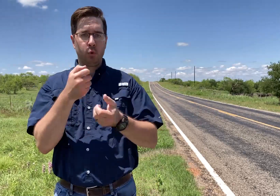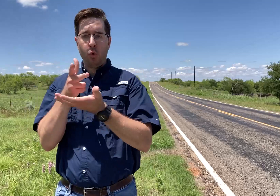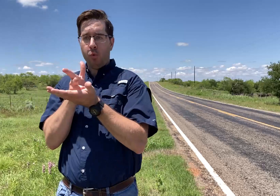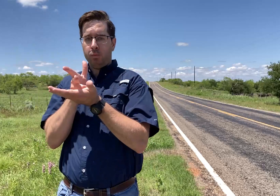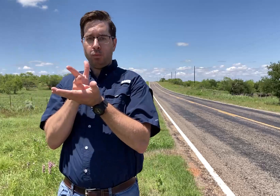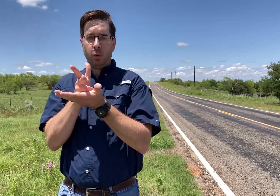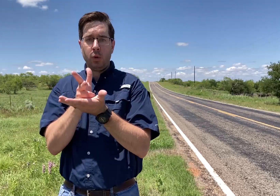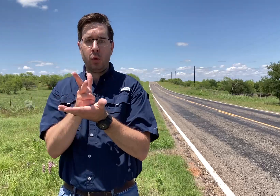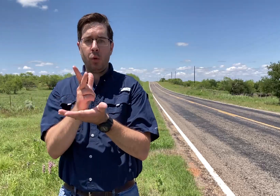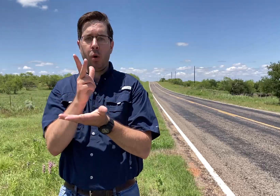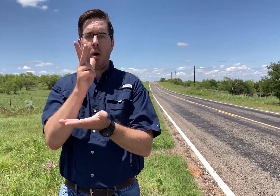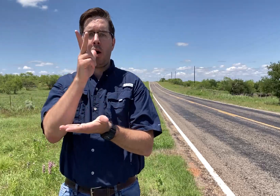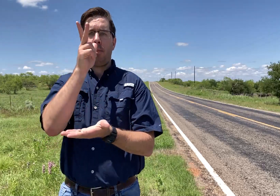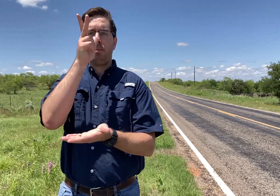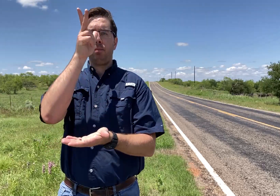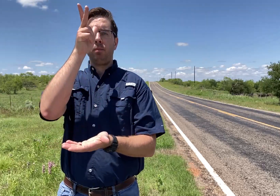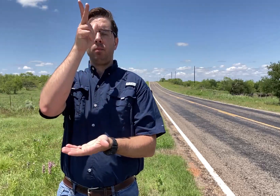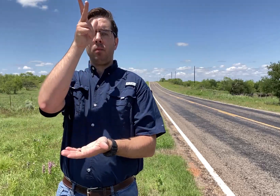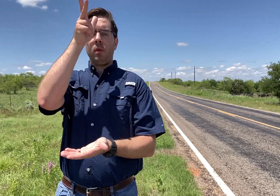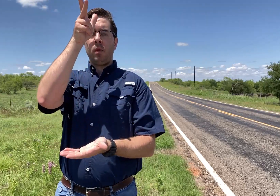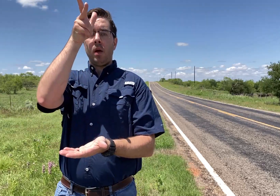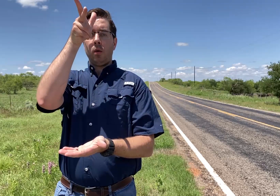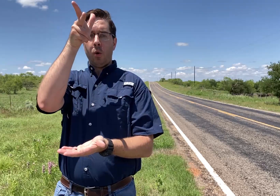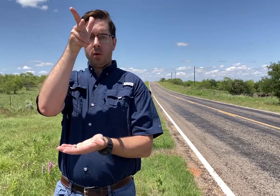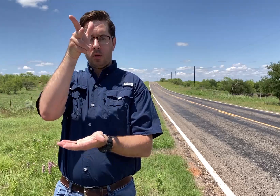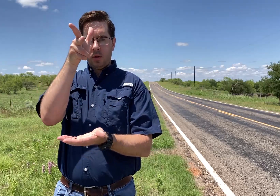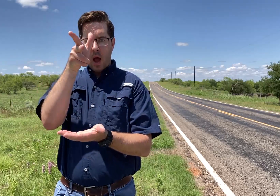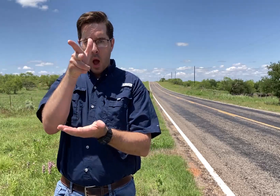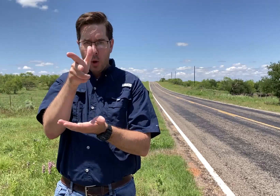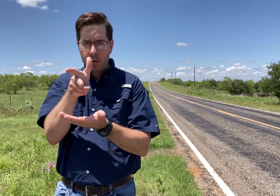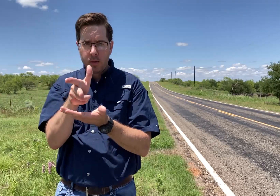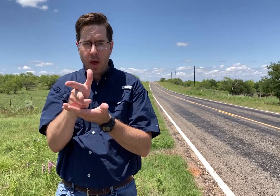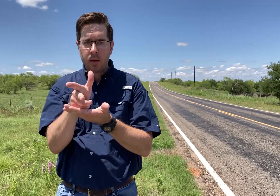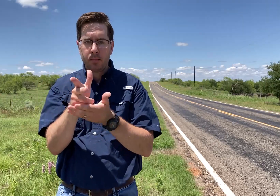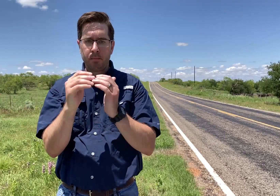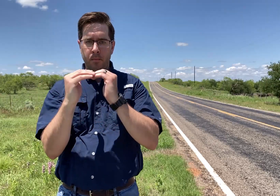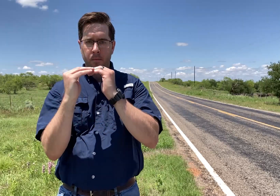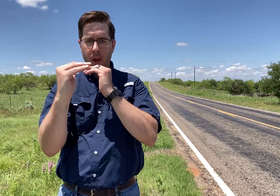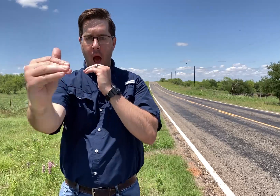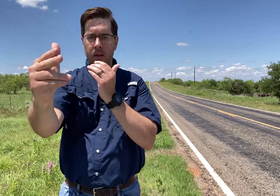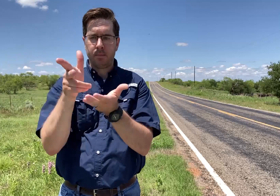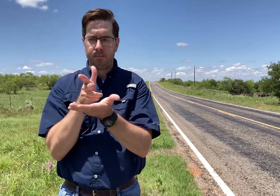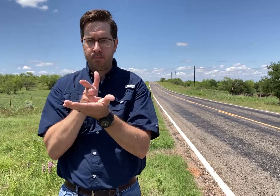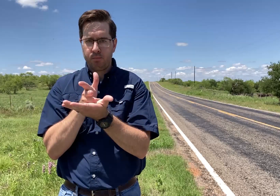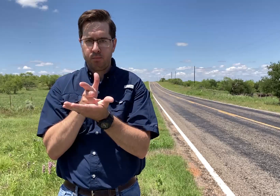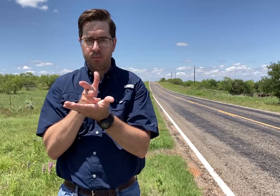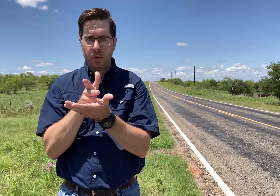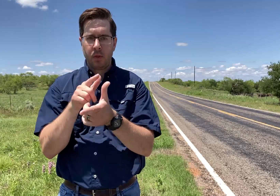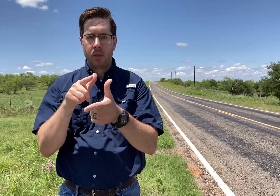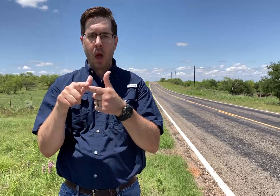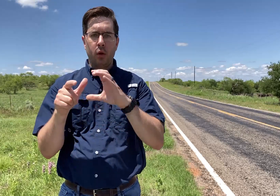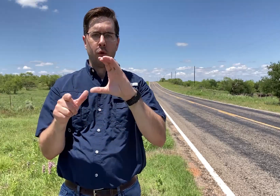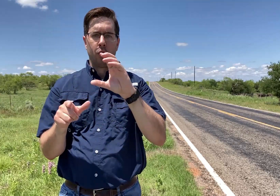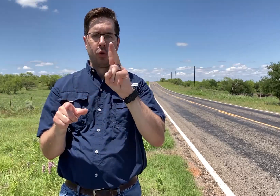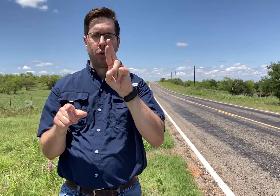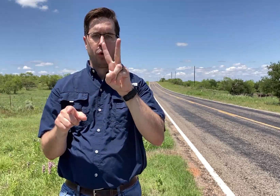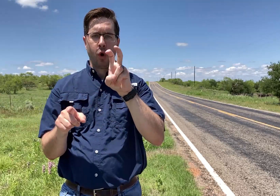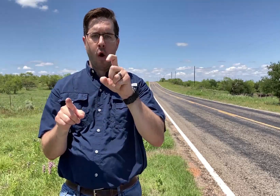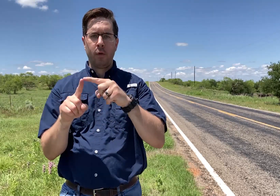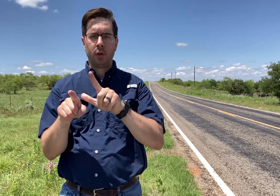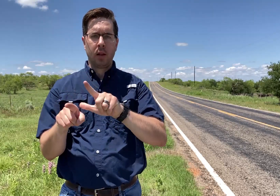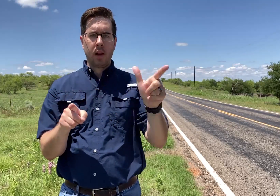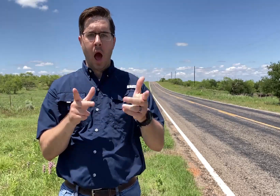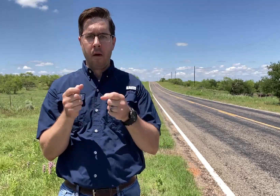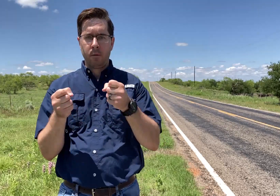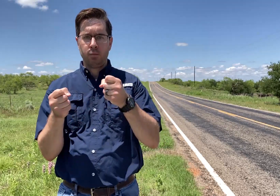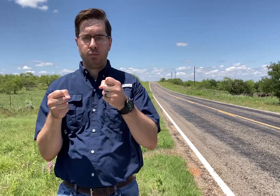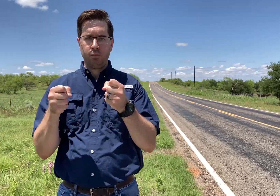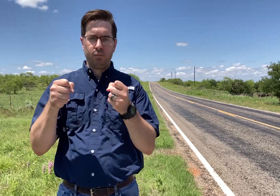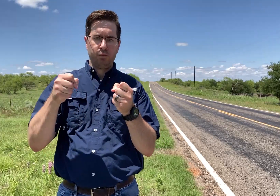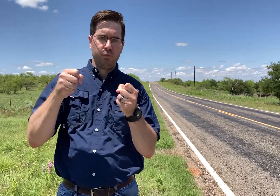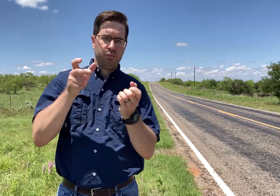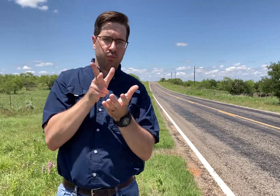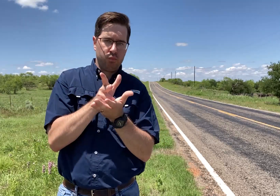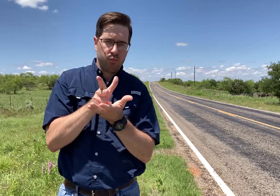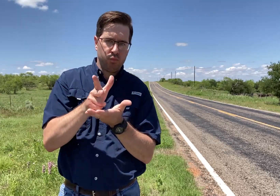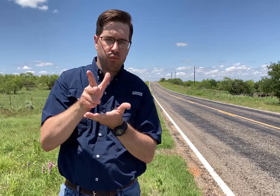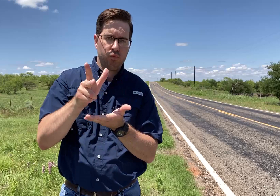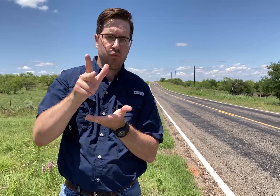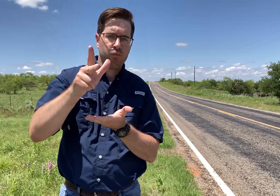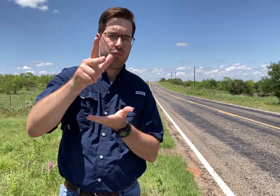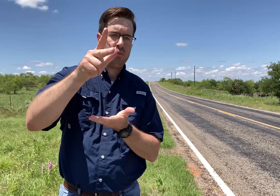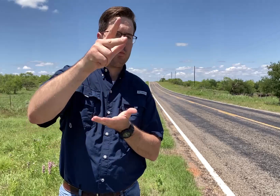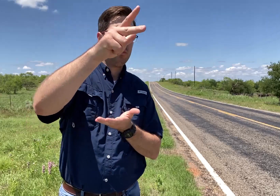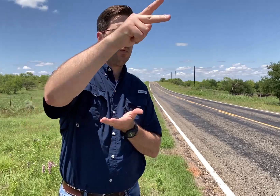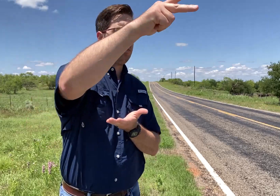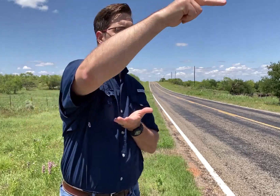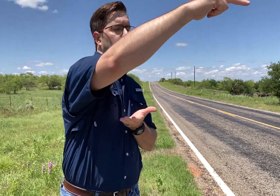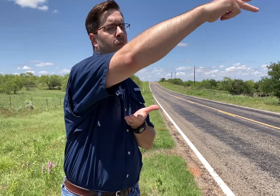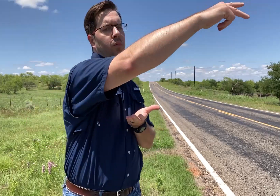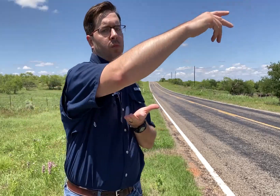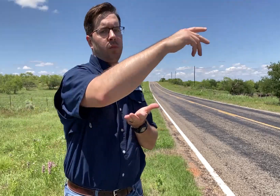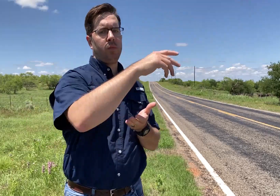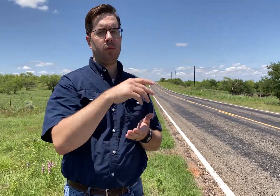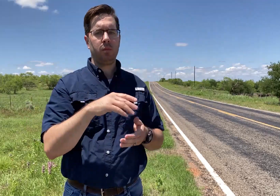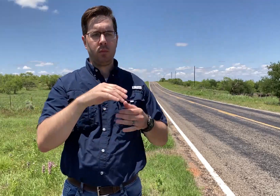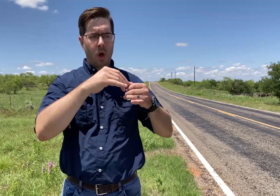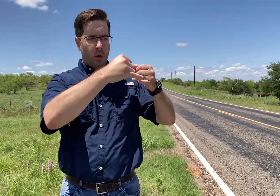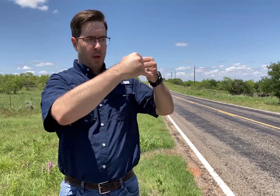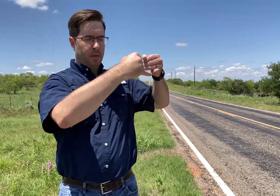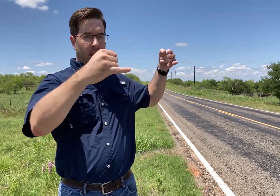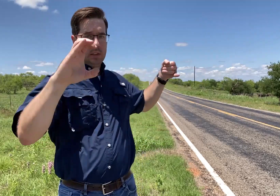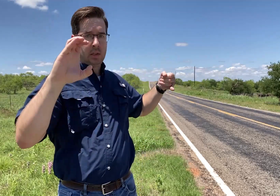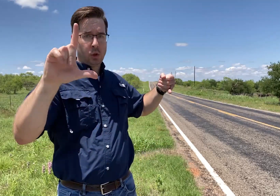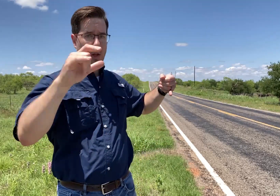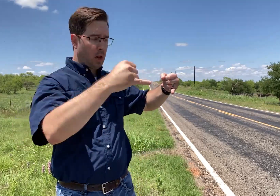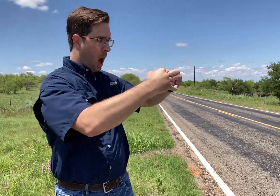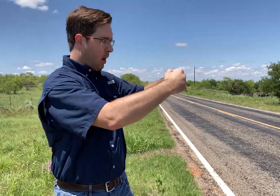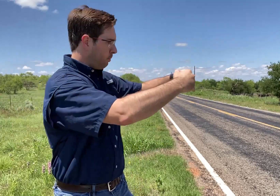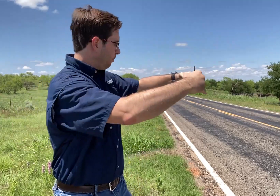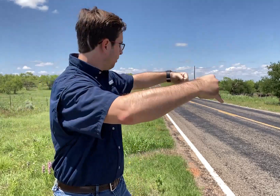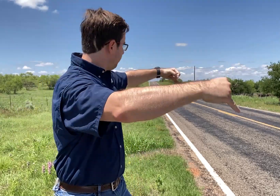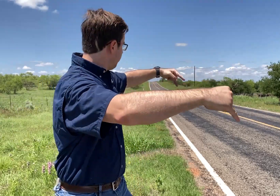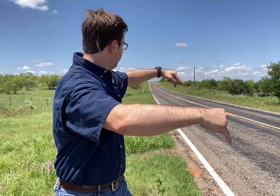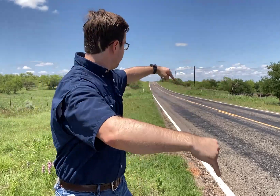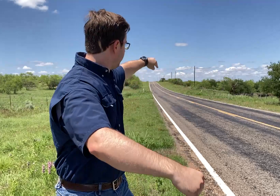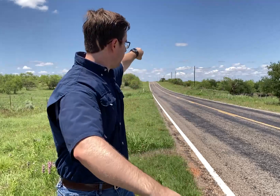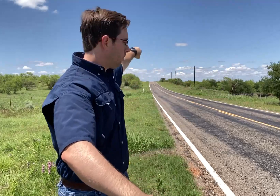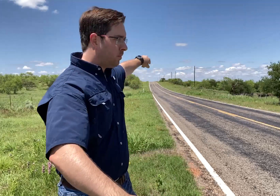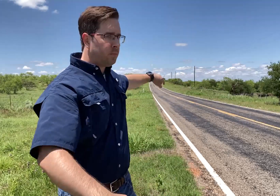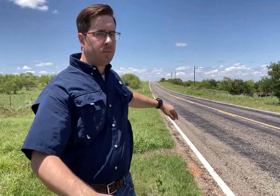You are driving uphill, downhill, and then flat then curve along its centerline.